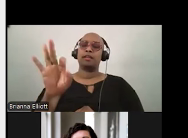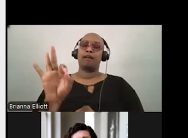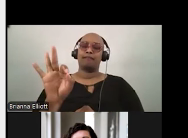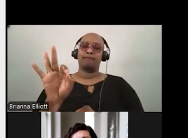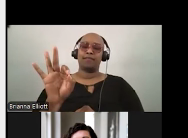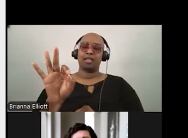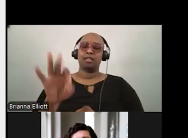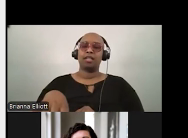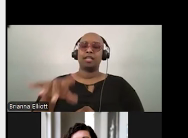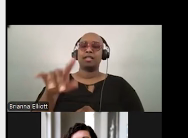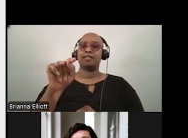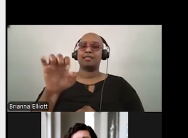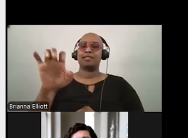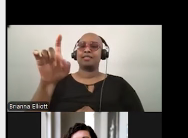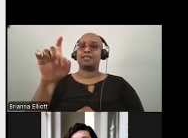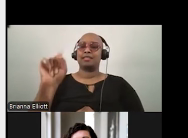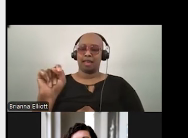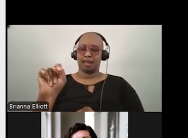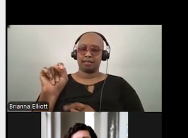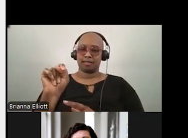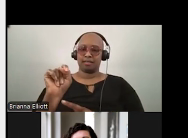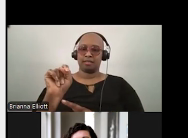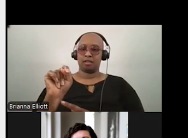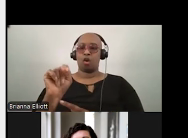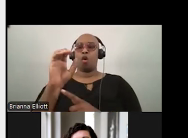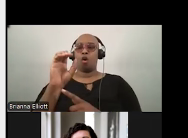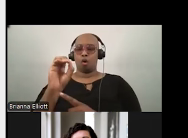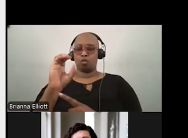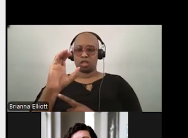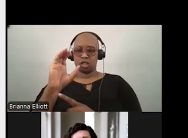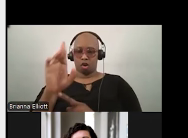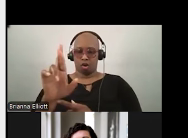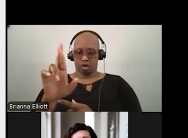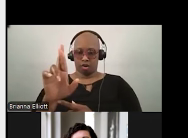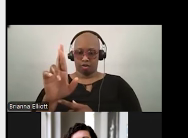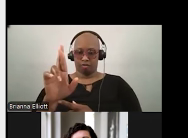want to make sure that it is OCR like we talked about. Now, I want to pause here for a second